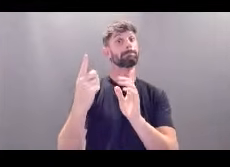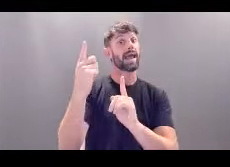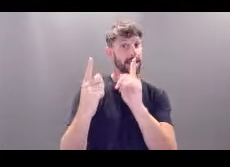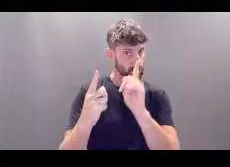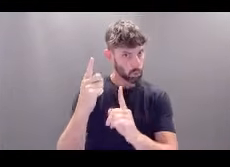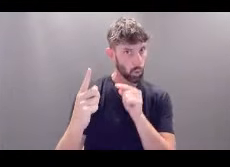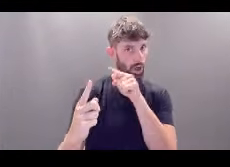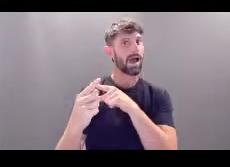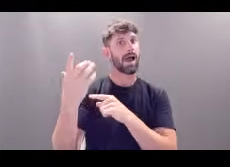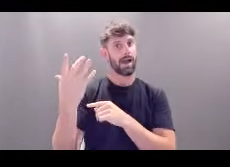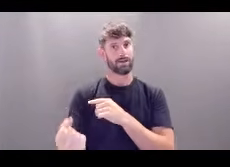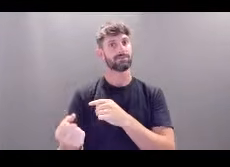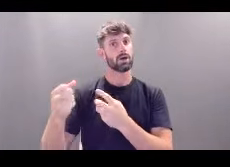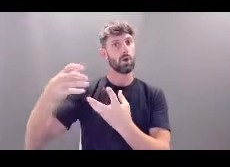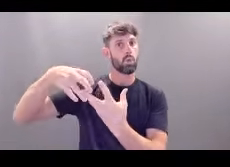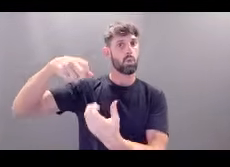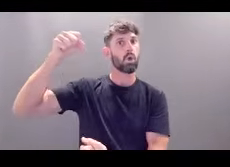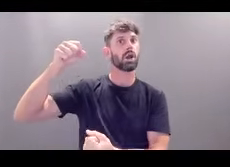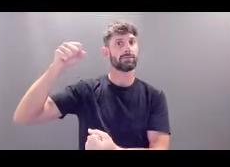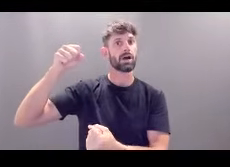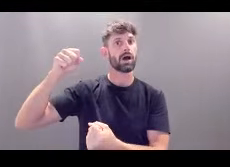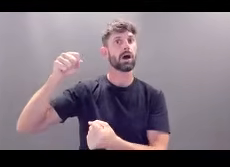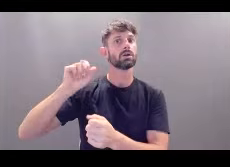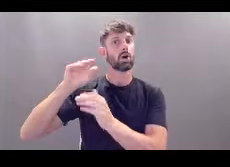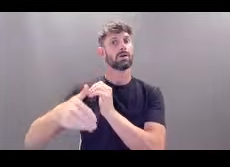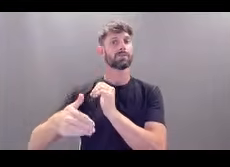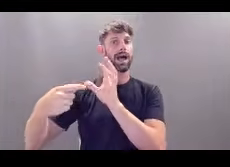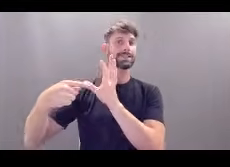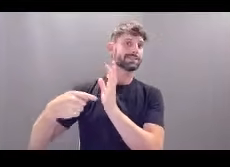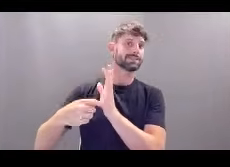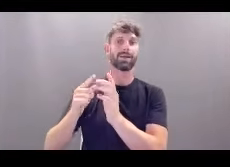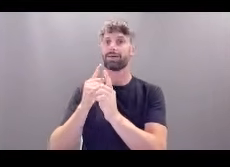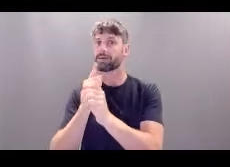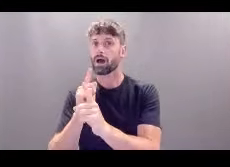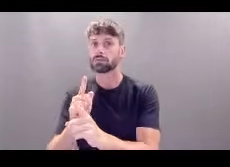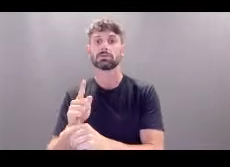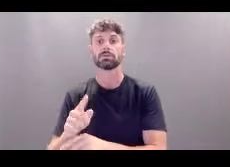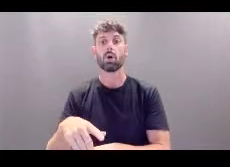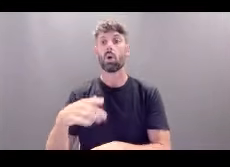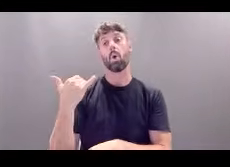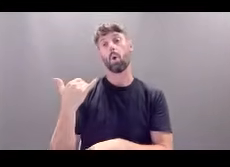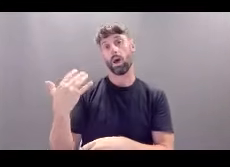qualification in assistive technology advice or Cert IV.